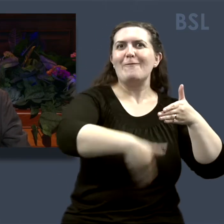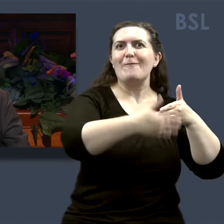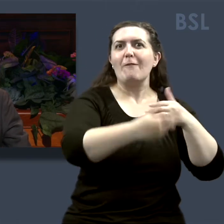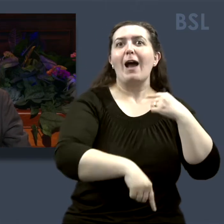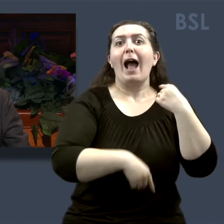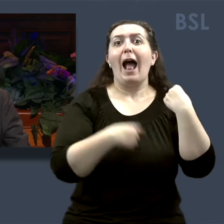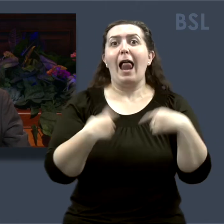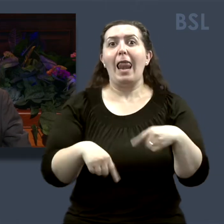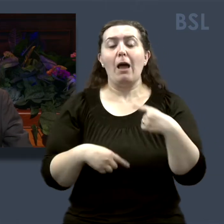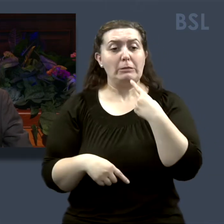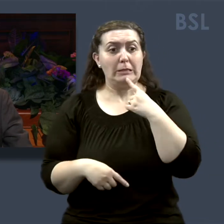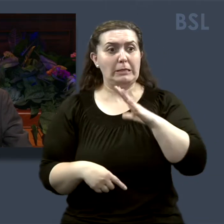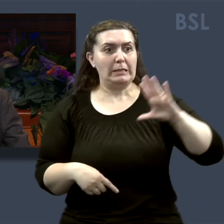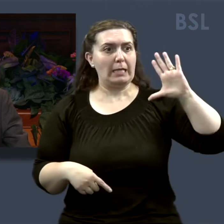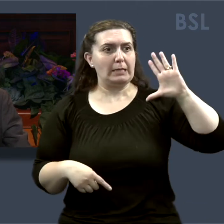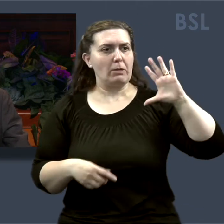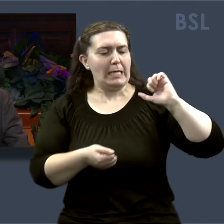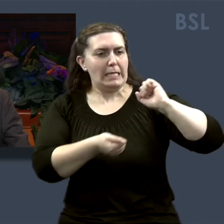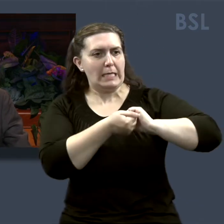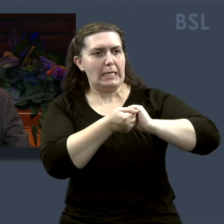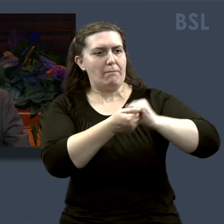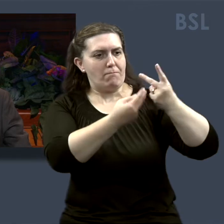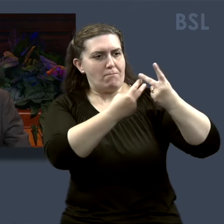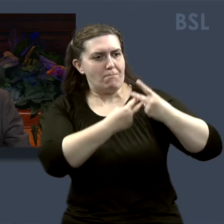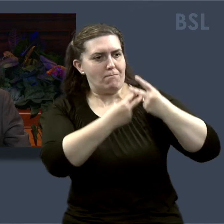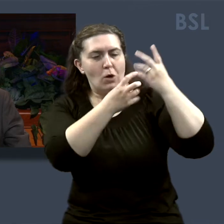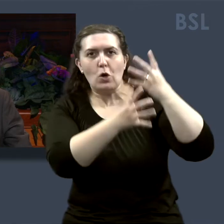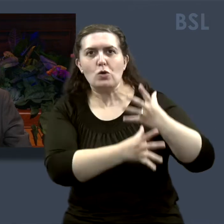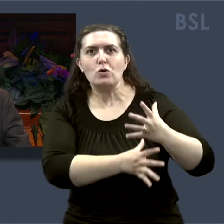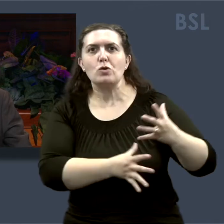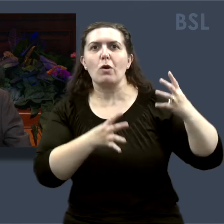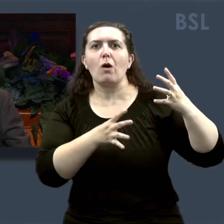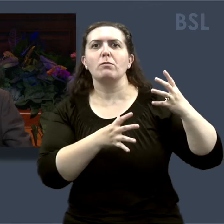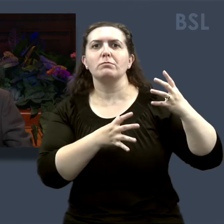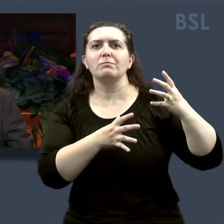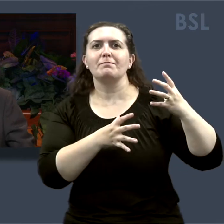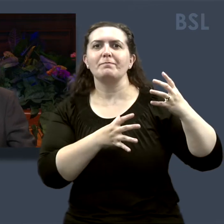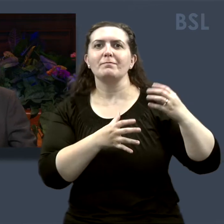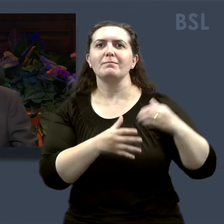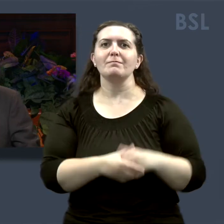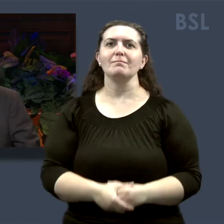enabling you to nurture and keep this most precious possession, your testimony.